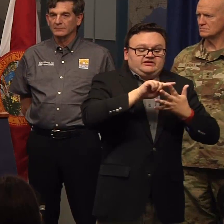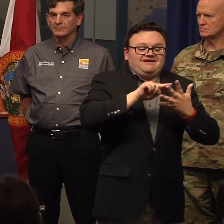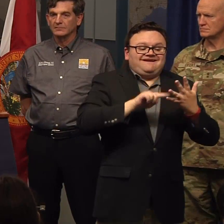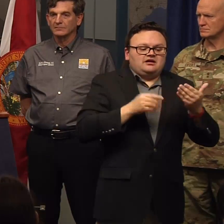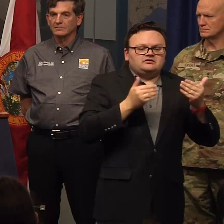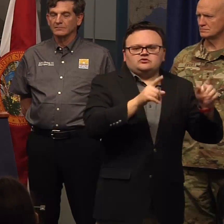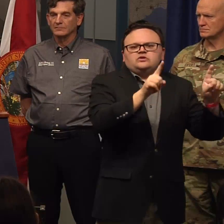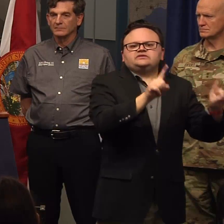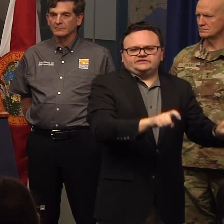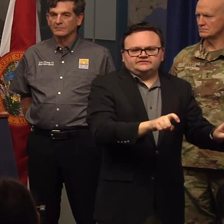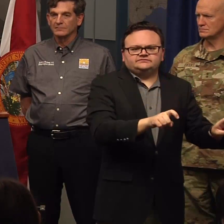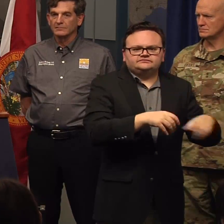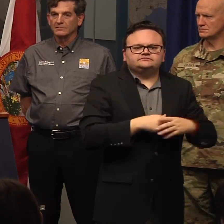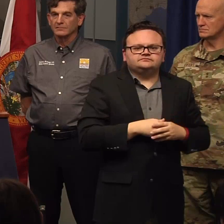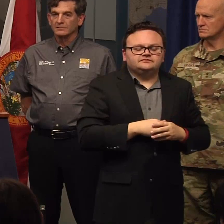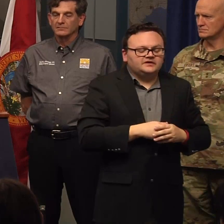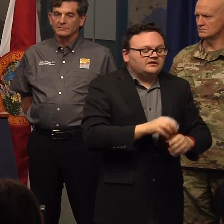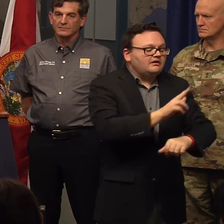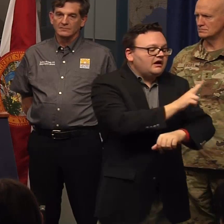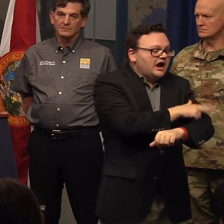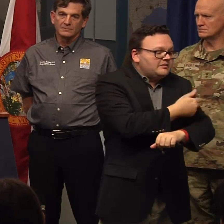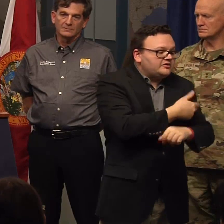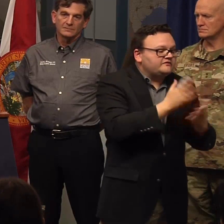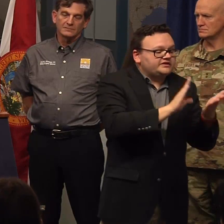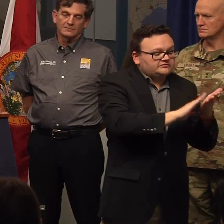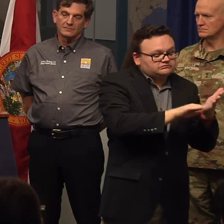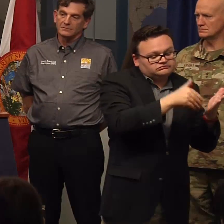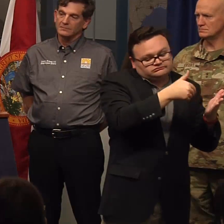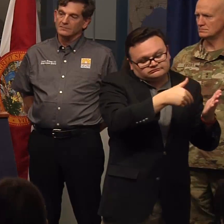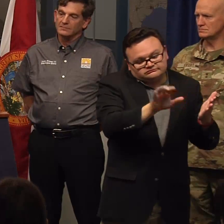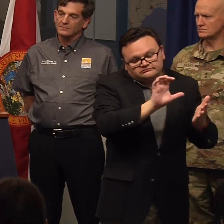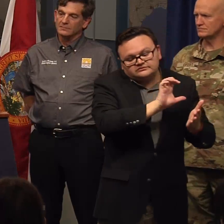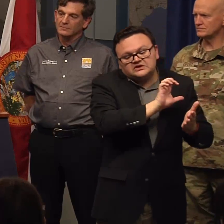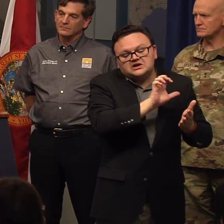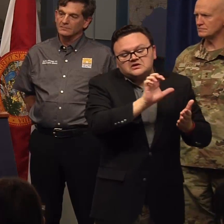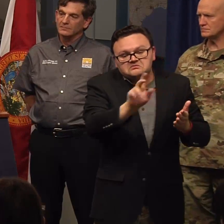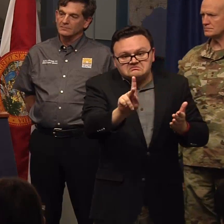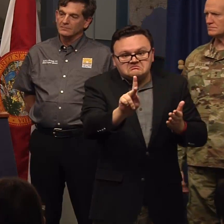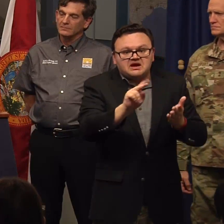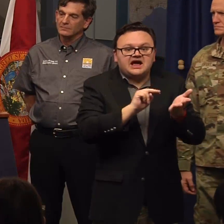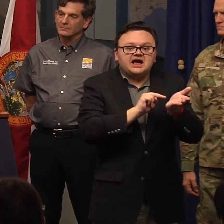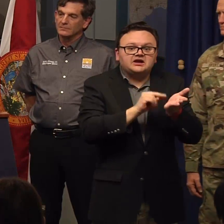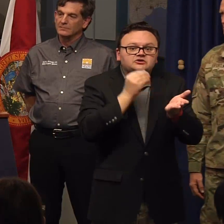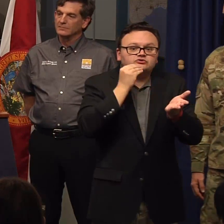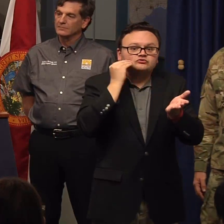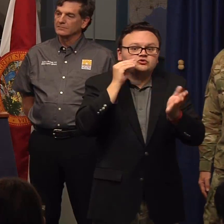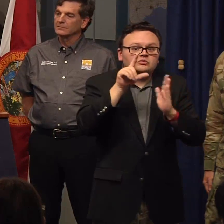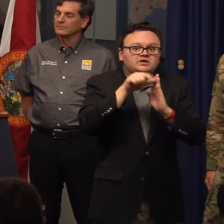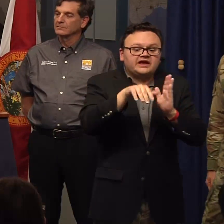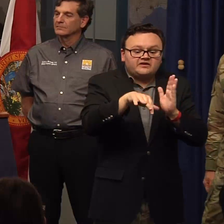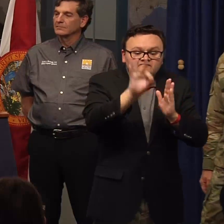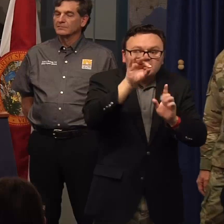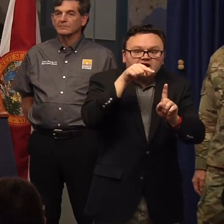IN THE HOSPITAL THAT FITS THE CRITERIA, THAT THEY ARE BEING TESTED.WE DO NOT WANT SOMEONE